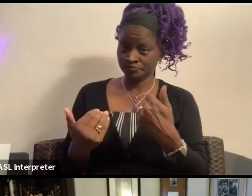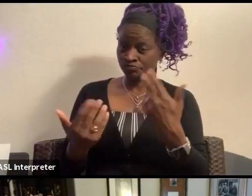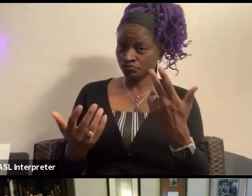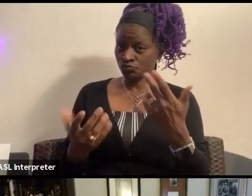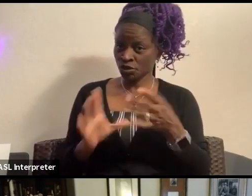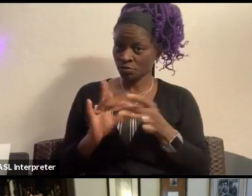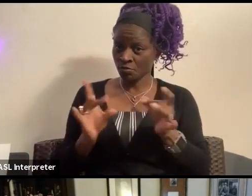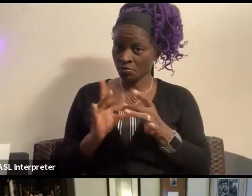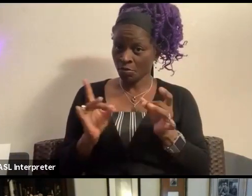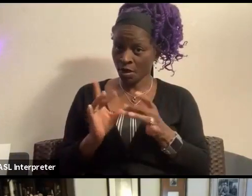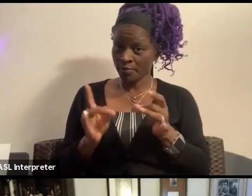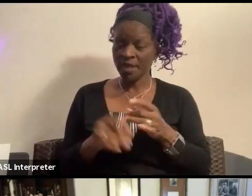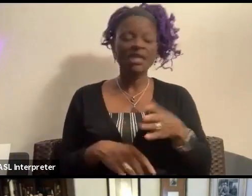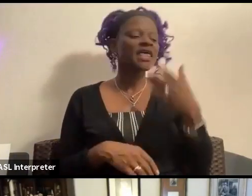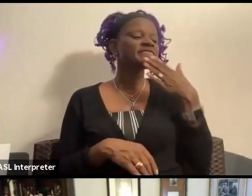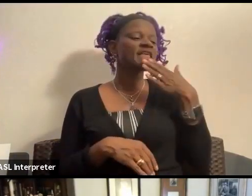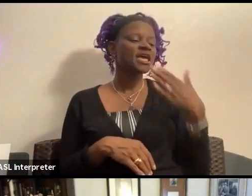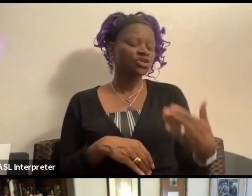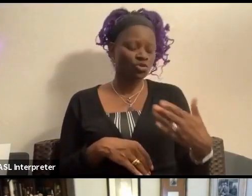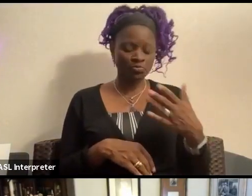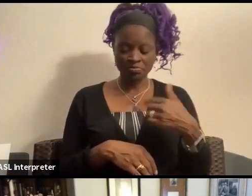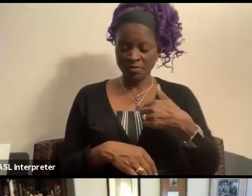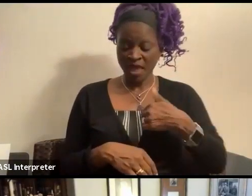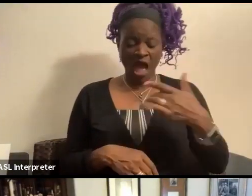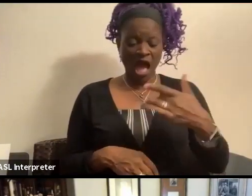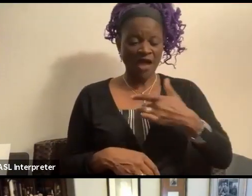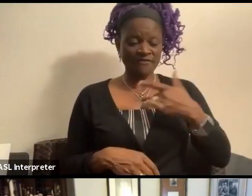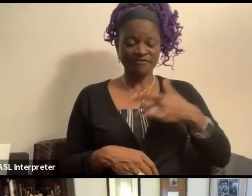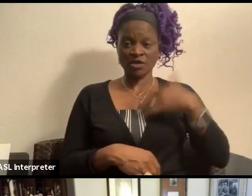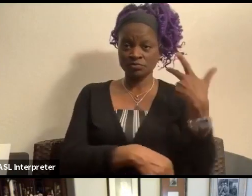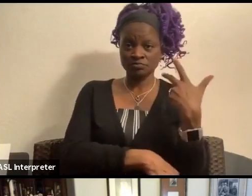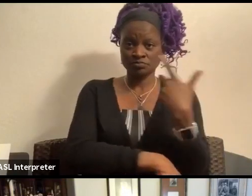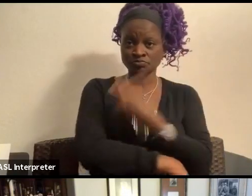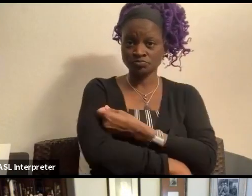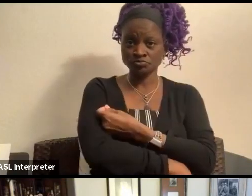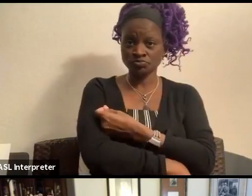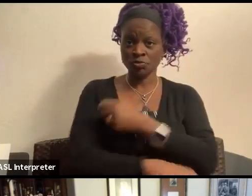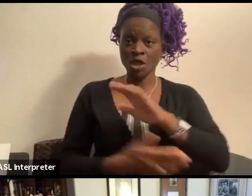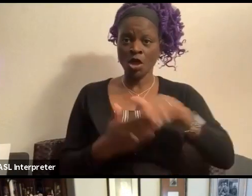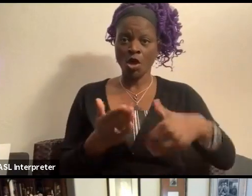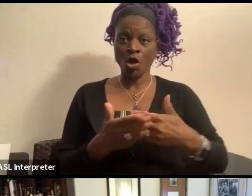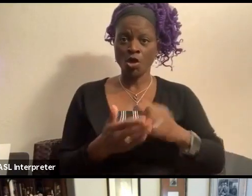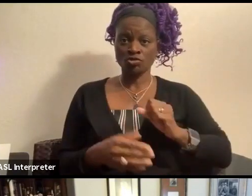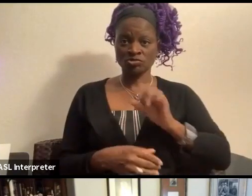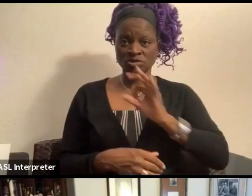I think vaccinating our staff, all of our staff members, that would include